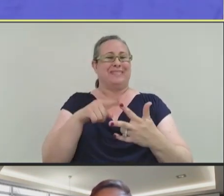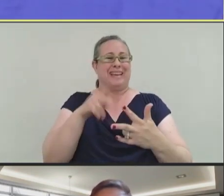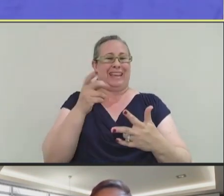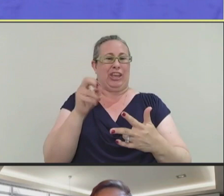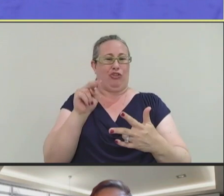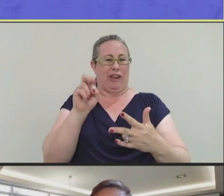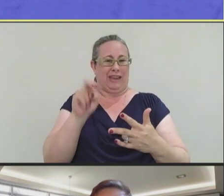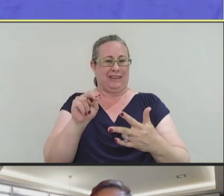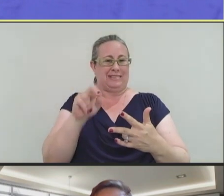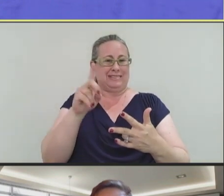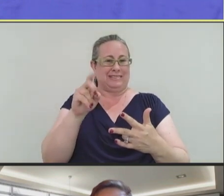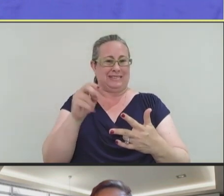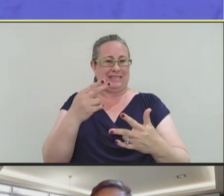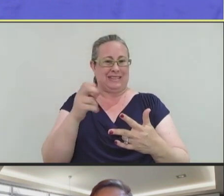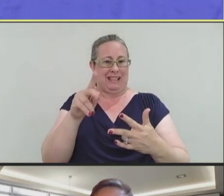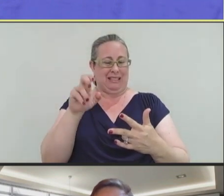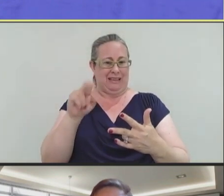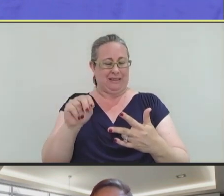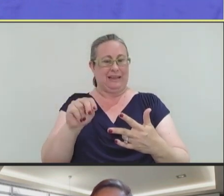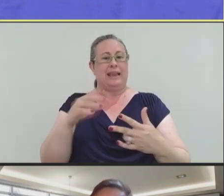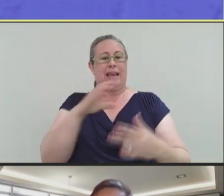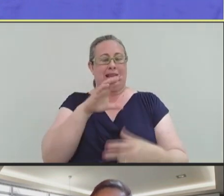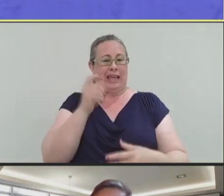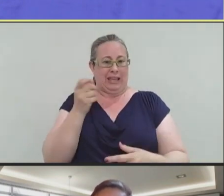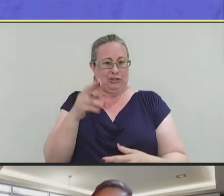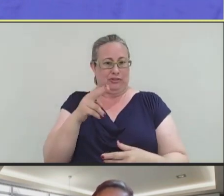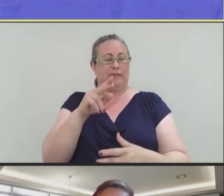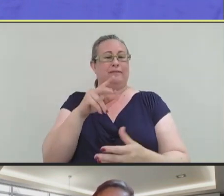the Executive Director of the Cancer Vaccine Institute, the University of Washington;